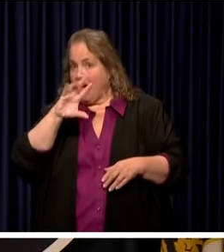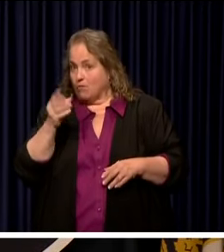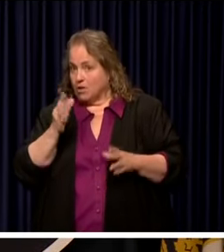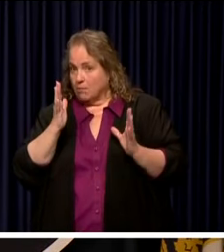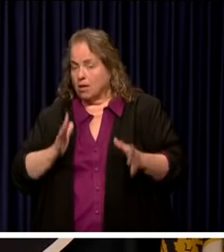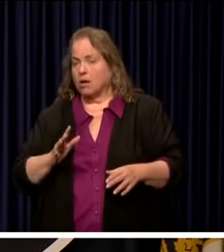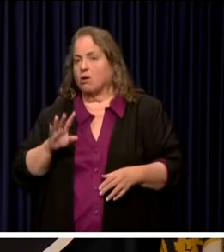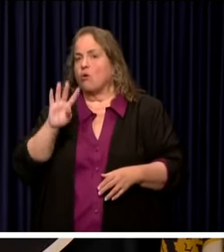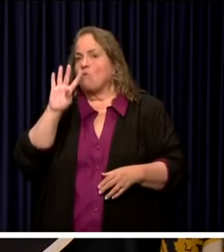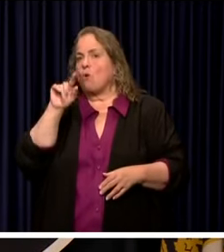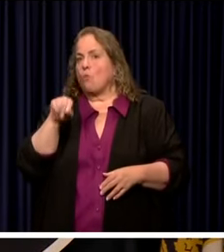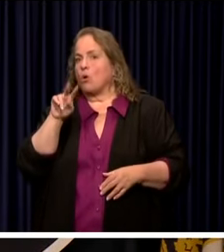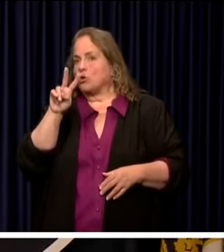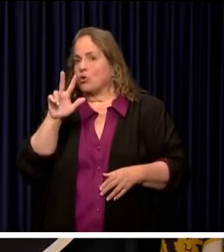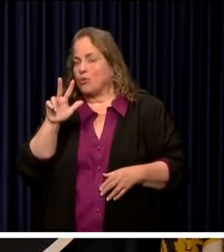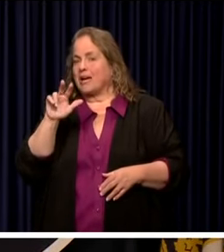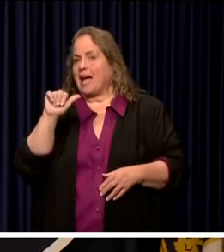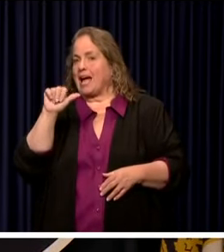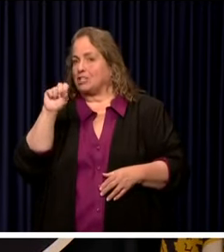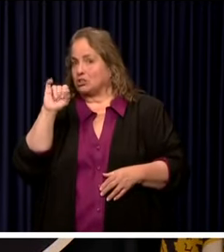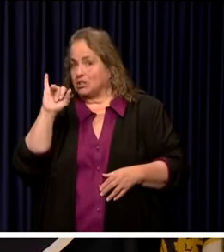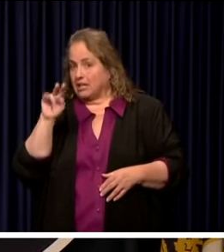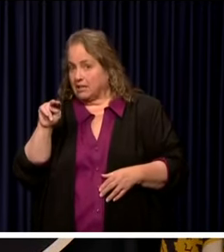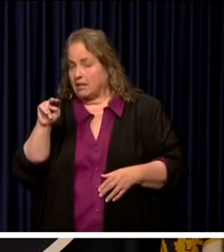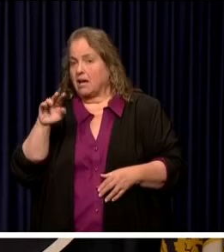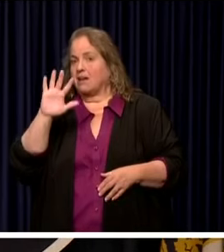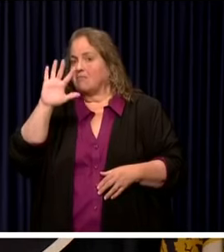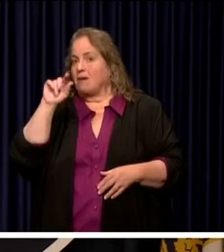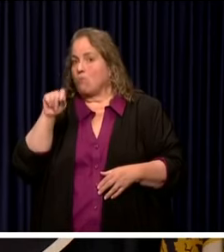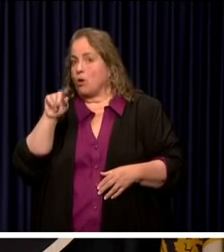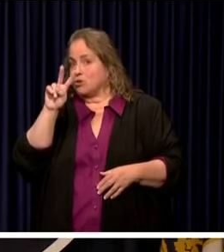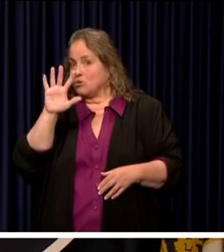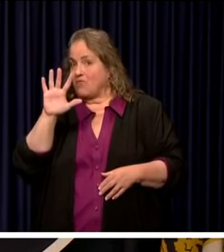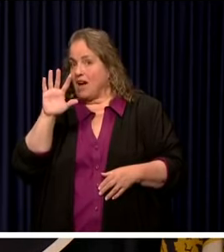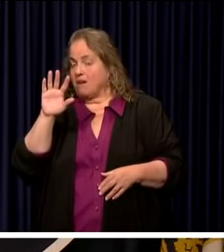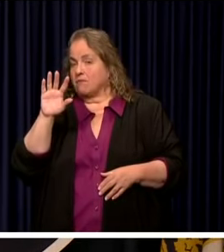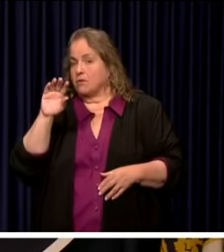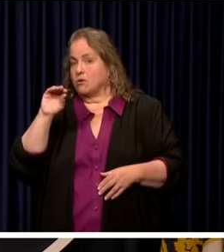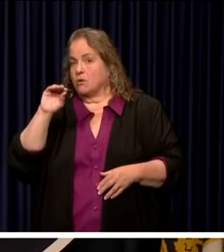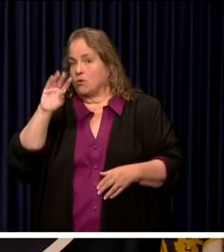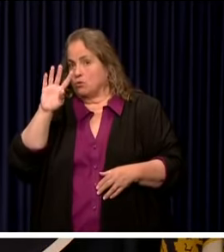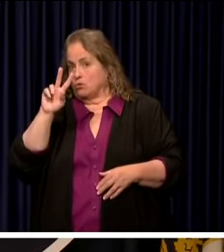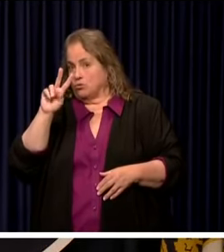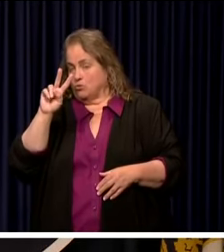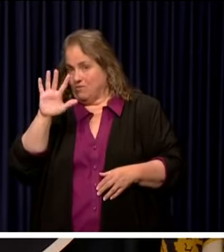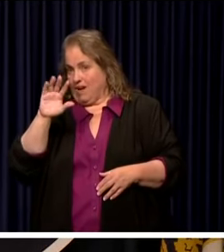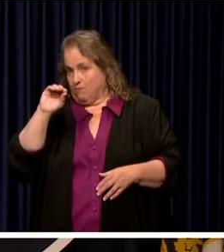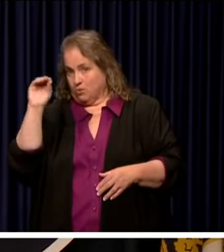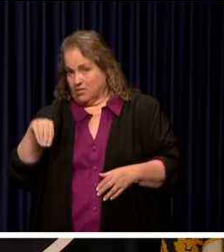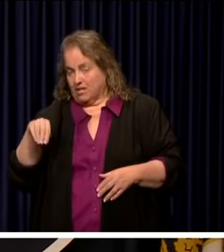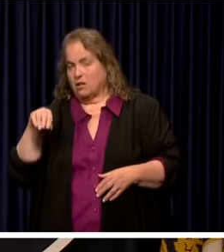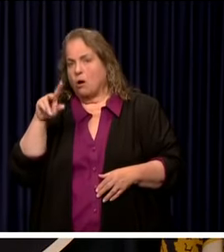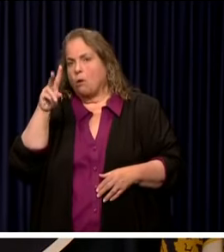TESTING, I HOPE ARE GOING TO